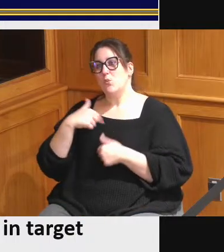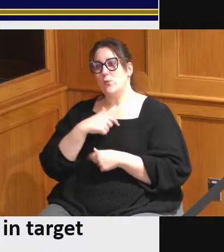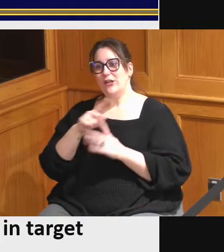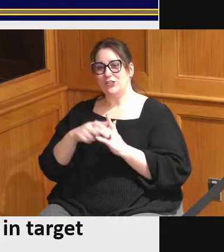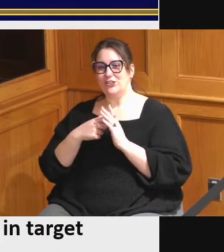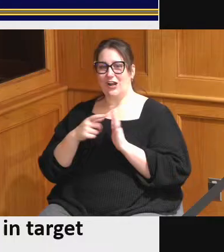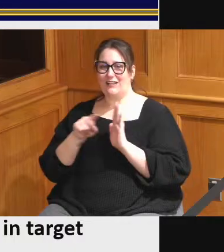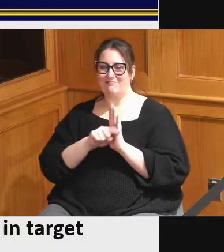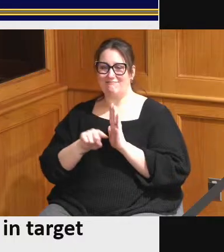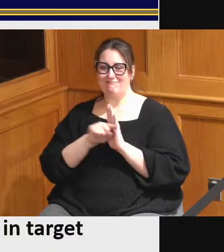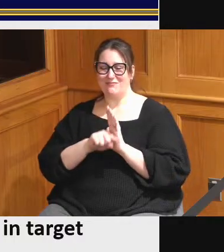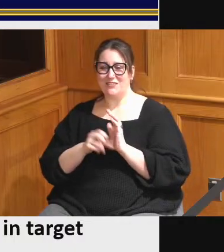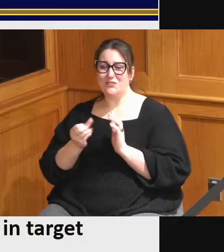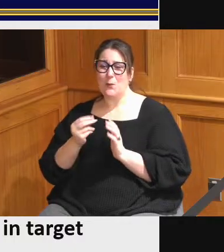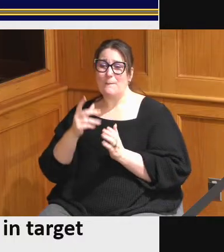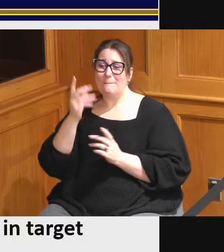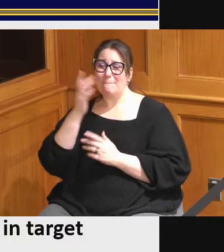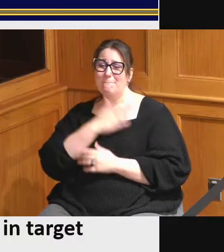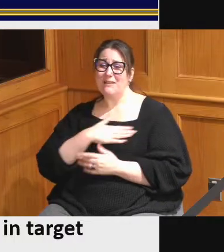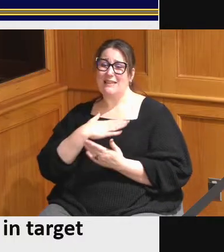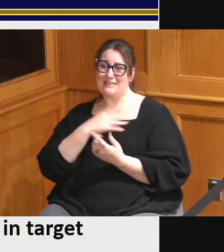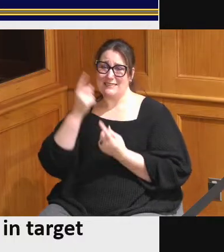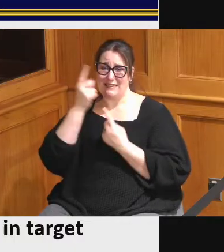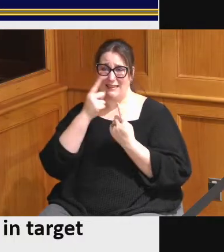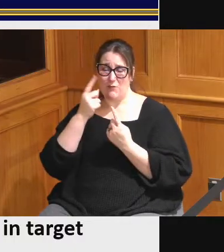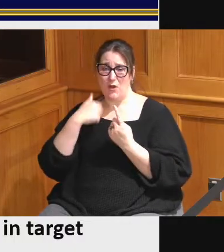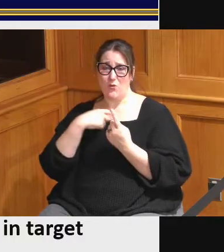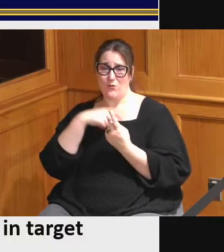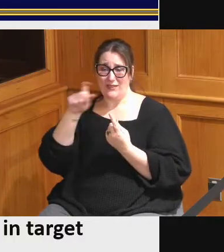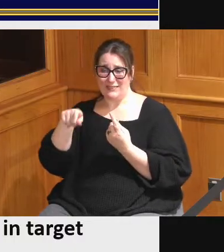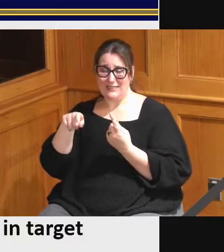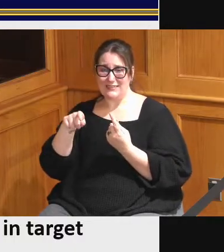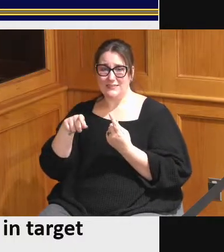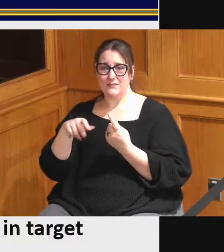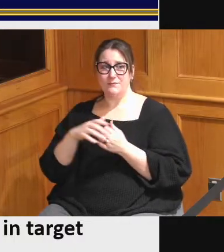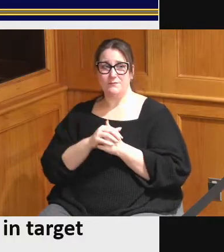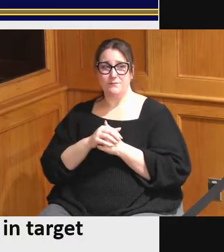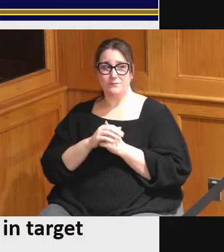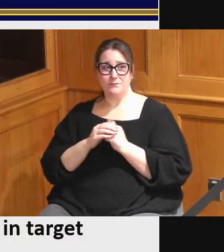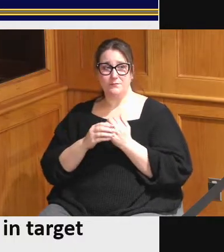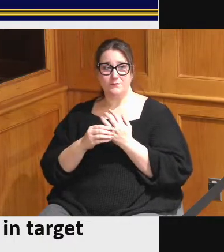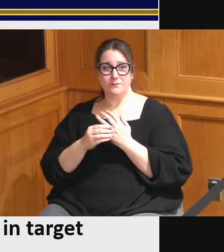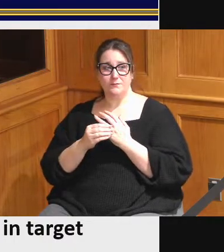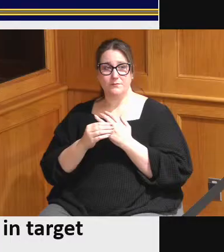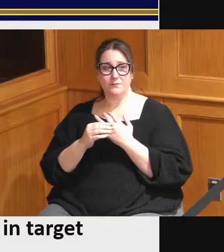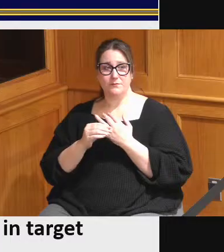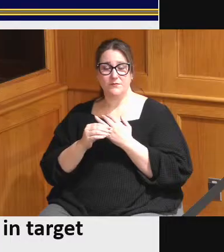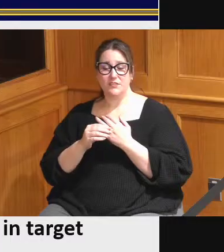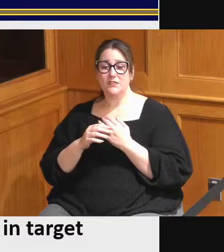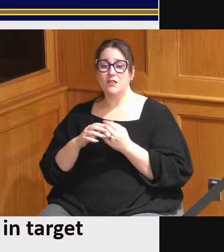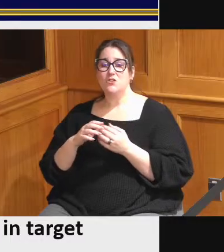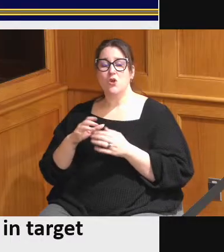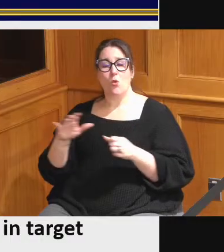to please consider that. When we look organization wide, one of the things that of course brings this